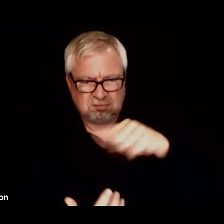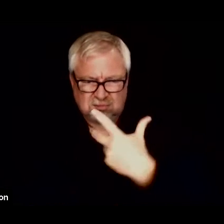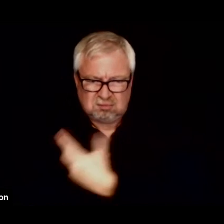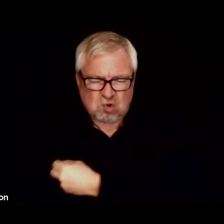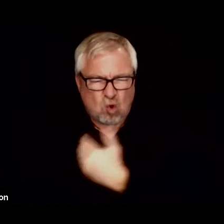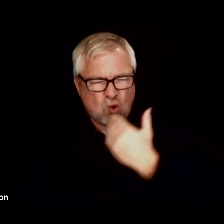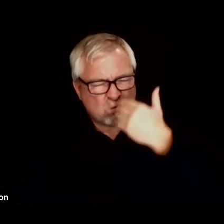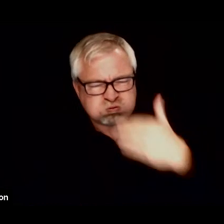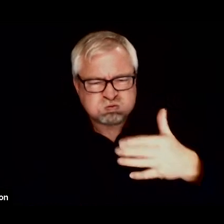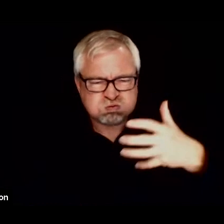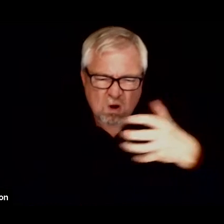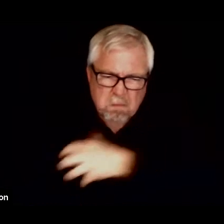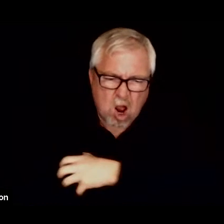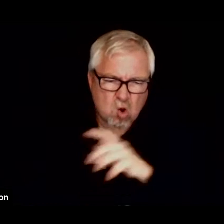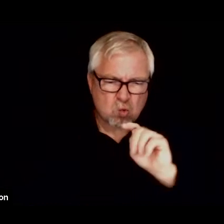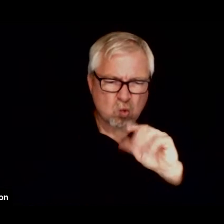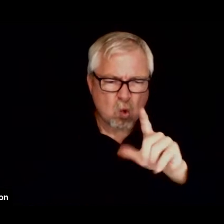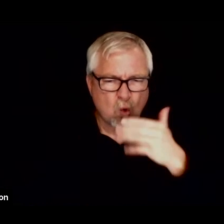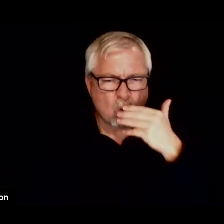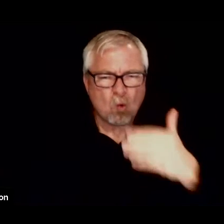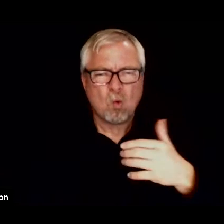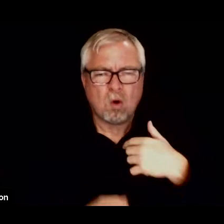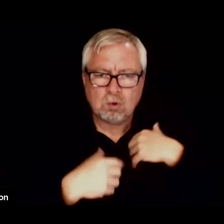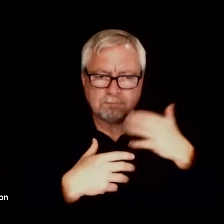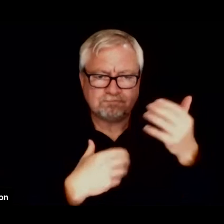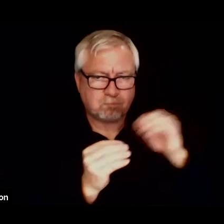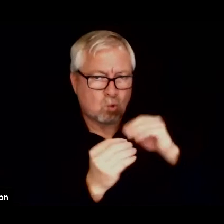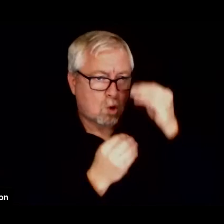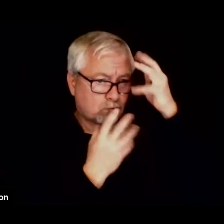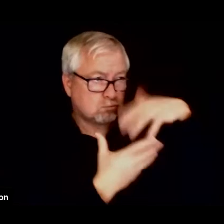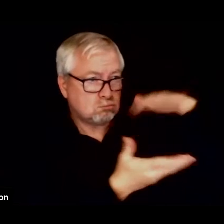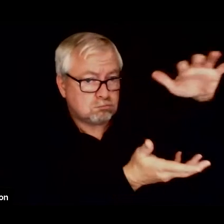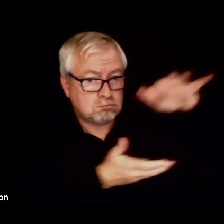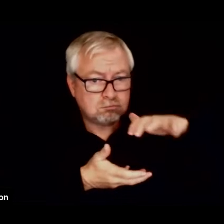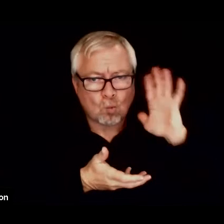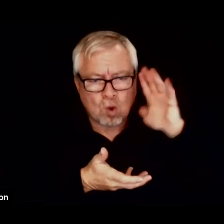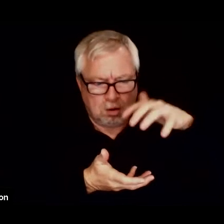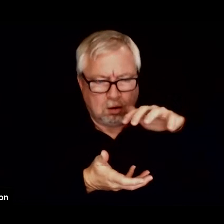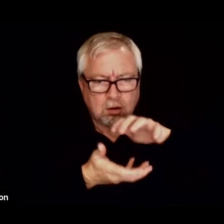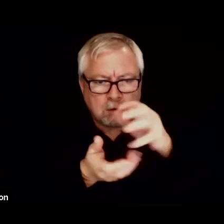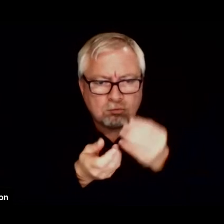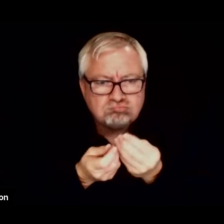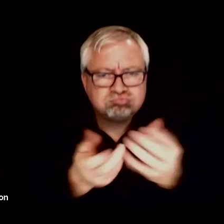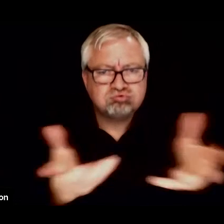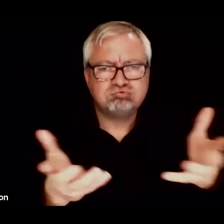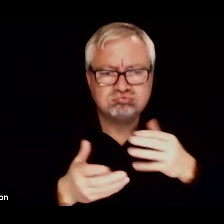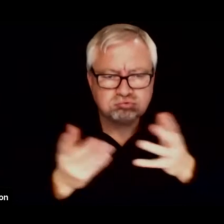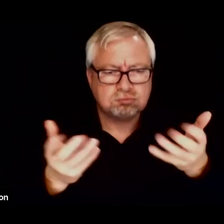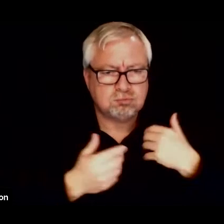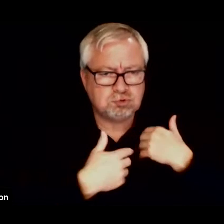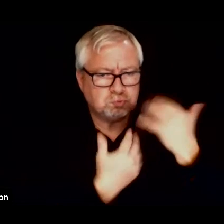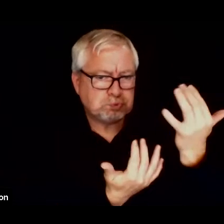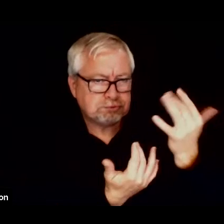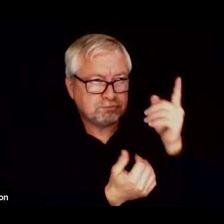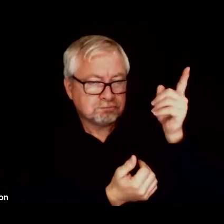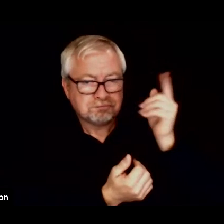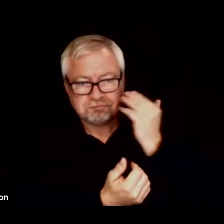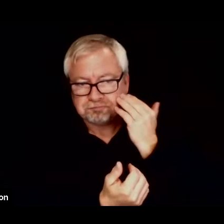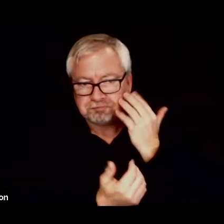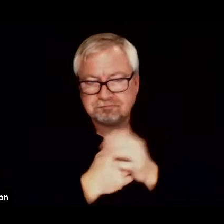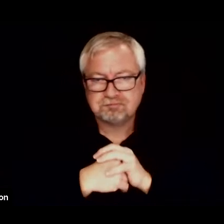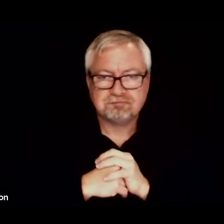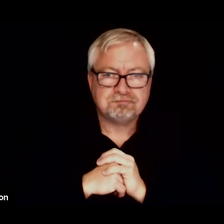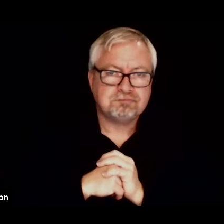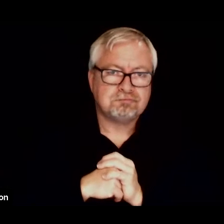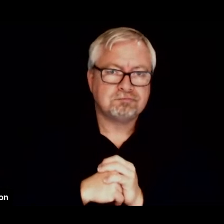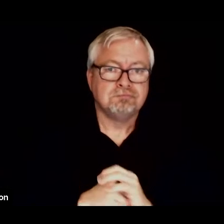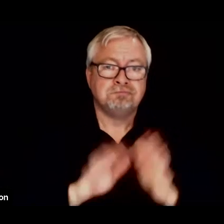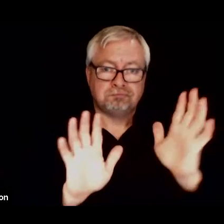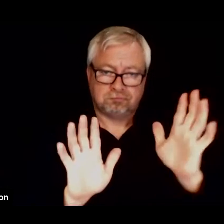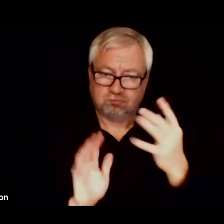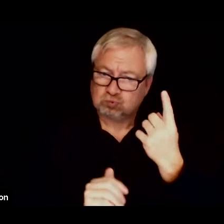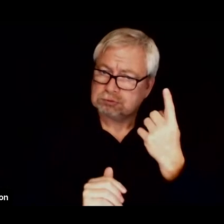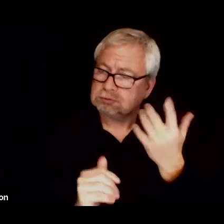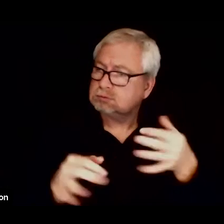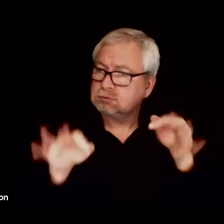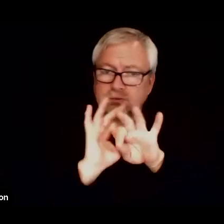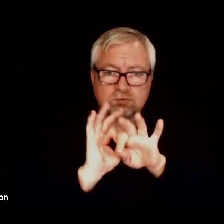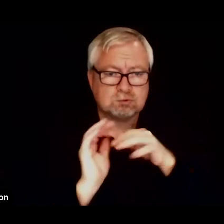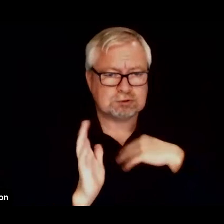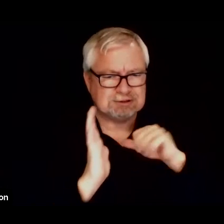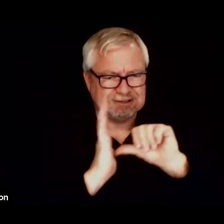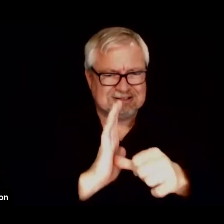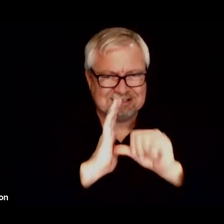that we have as we have it so that is one question we wanted to quickly address this